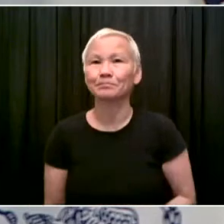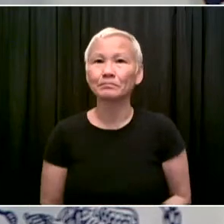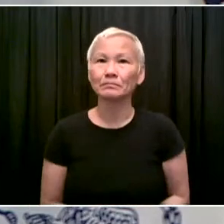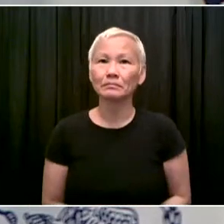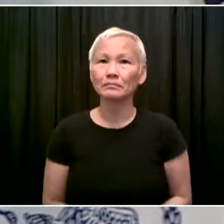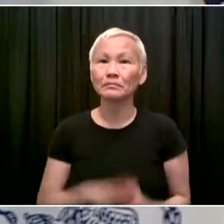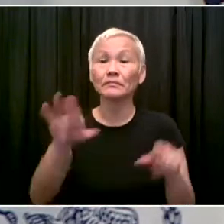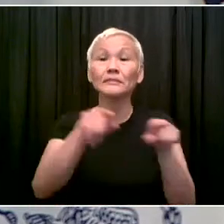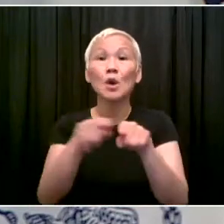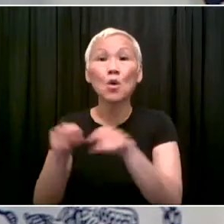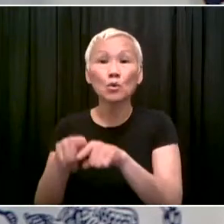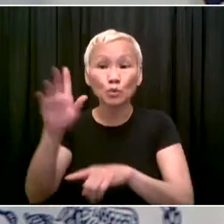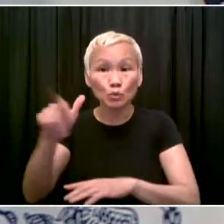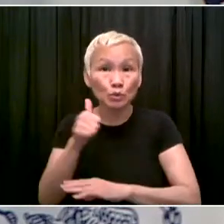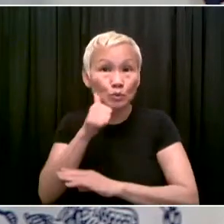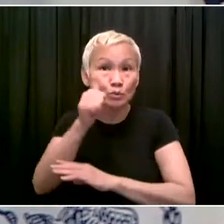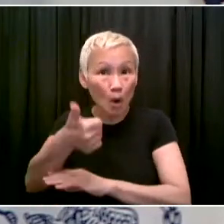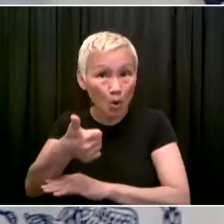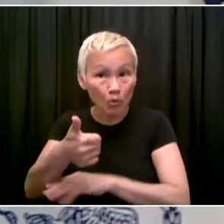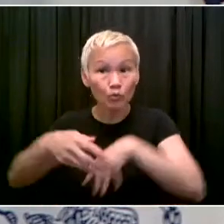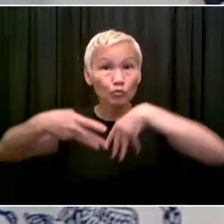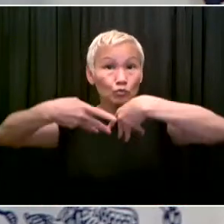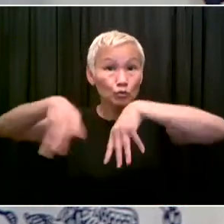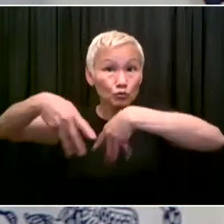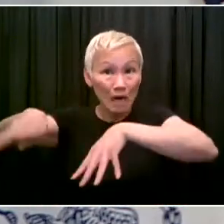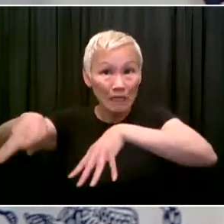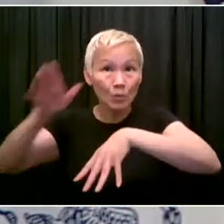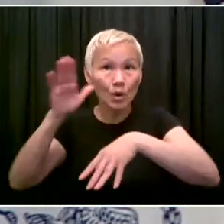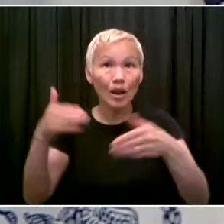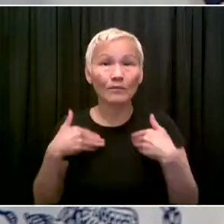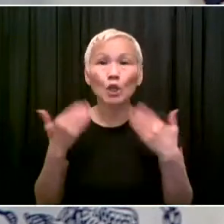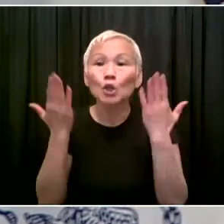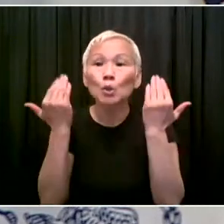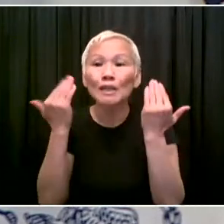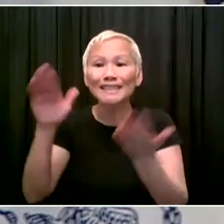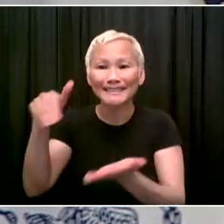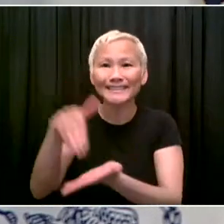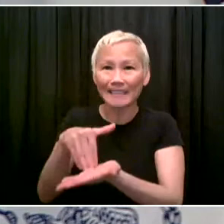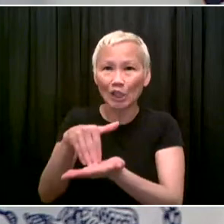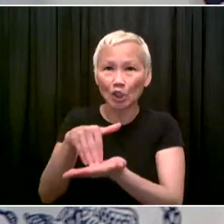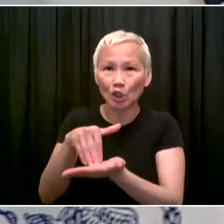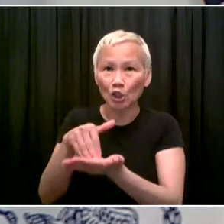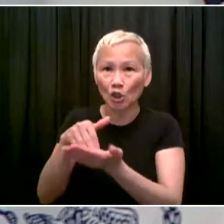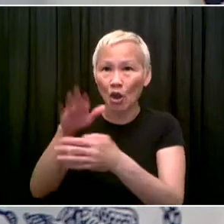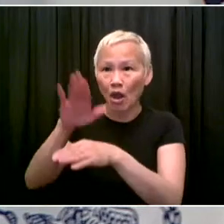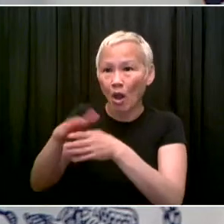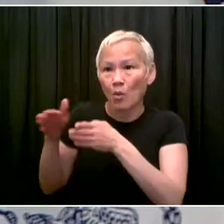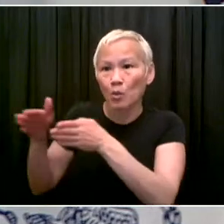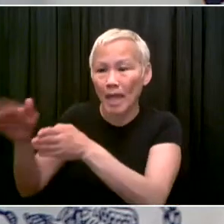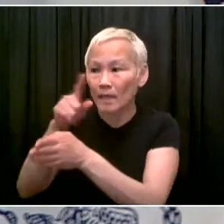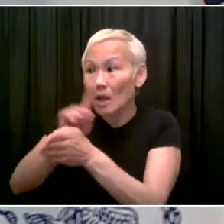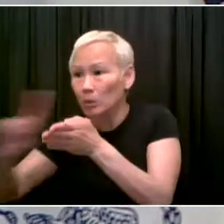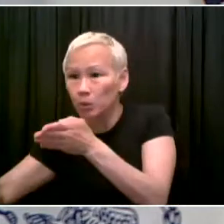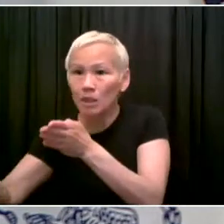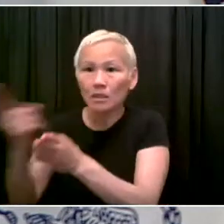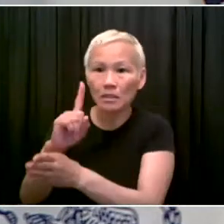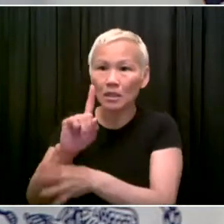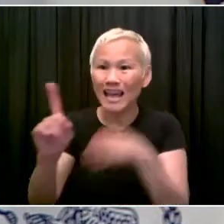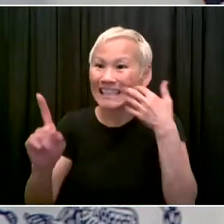AND MAKE SOME CHANGES BUT IT SHOULD BE LESS WORSE THAN WHAT WE HAVE HAD THE LAST FEW DAYS. WE WILL BE